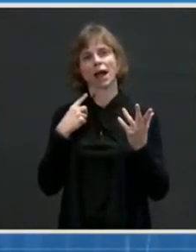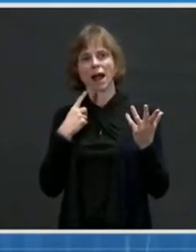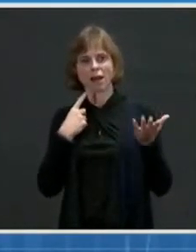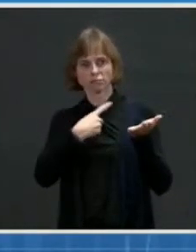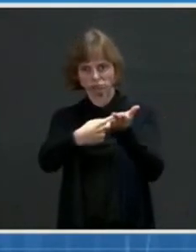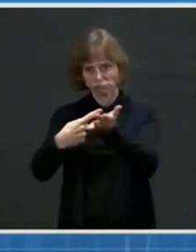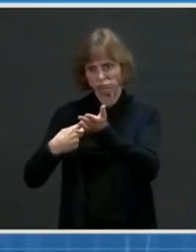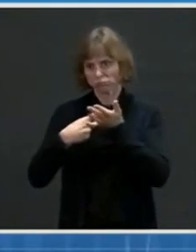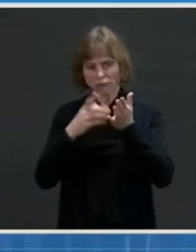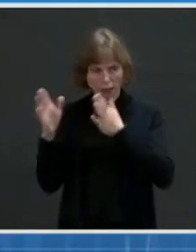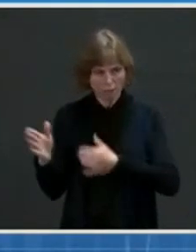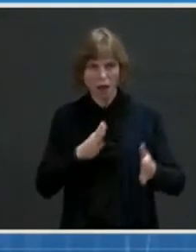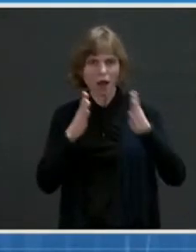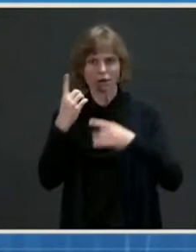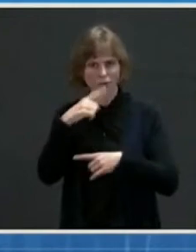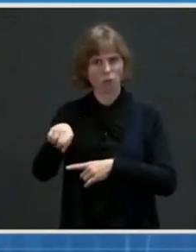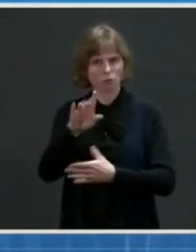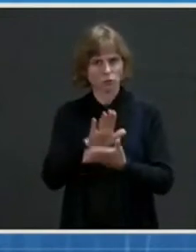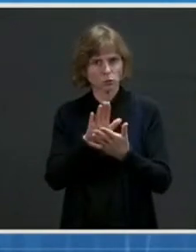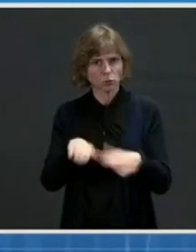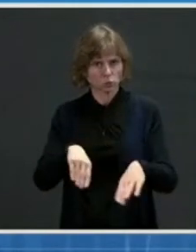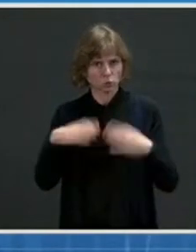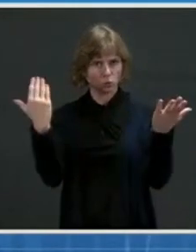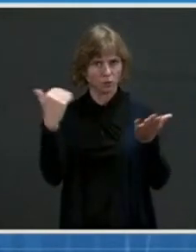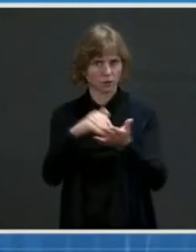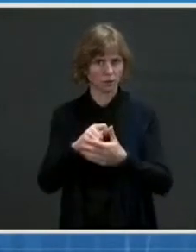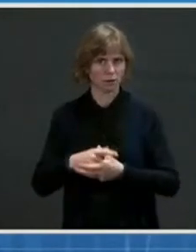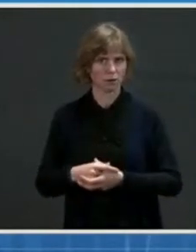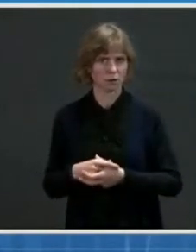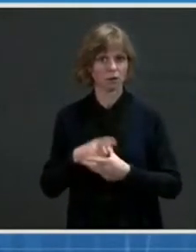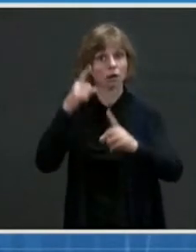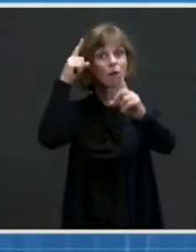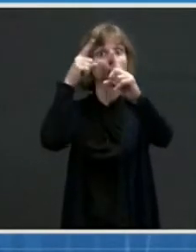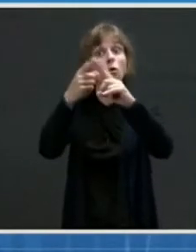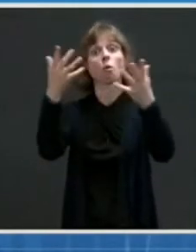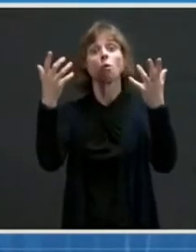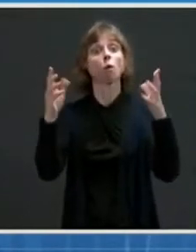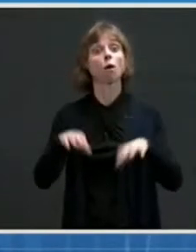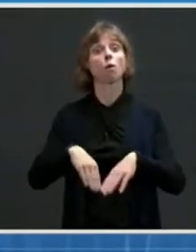GUIDANCE AND TO SUPPORT ITS USE IN ON GOING DISCUSSIONS AND PLANNING EFFORTS FOR SCHOOL